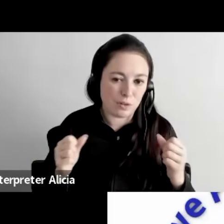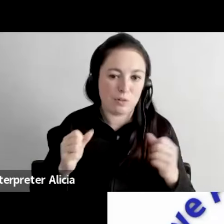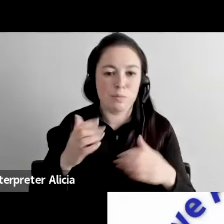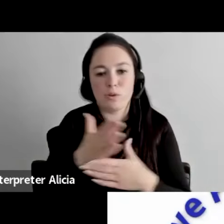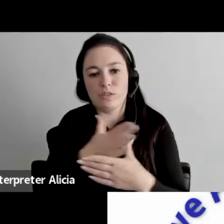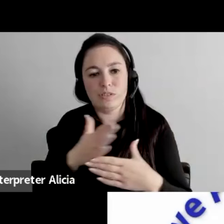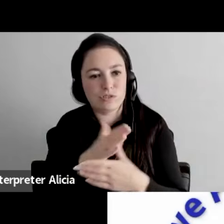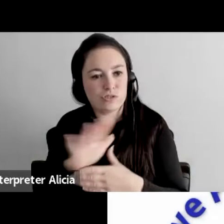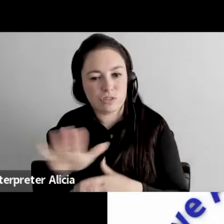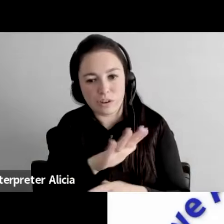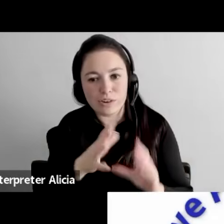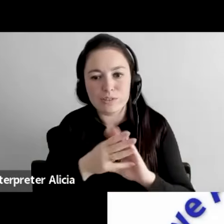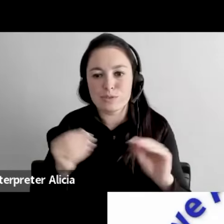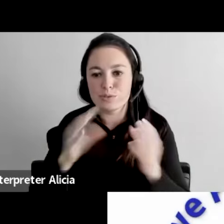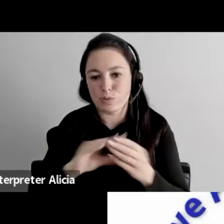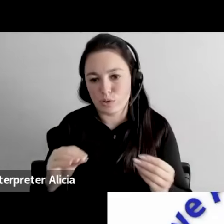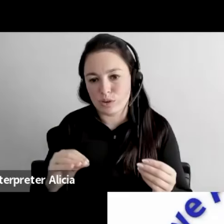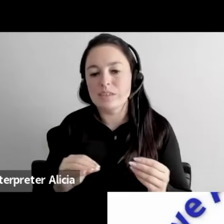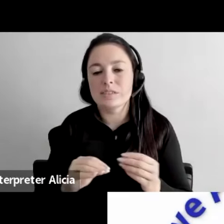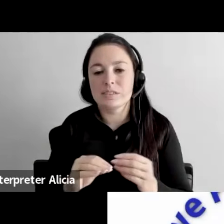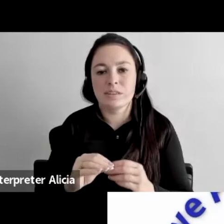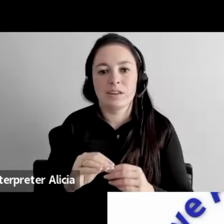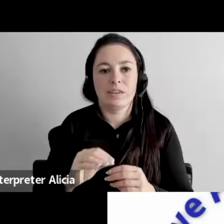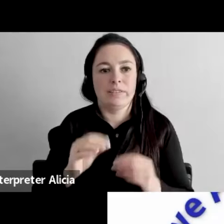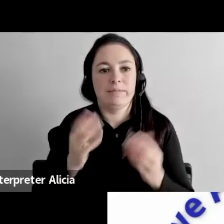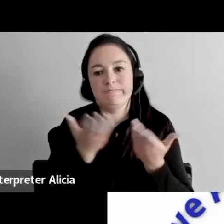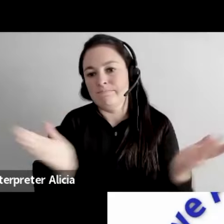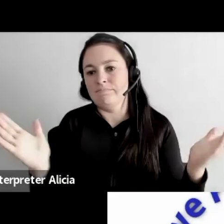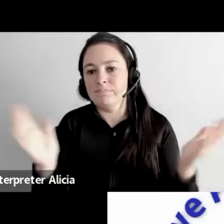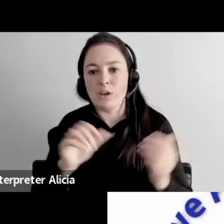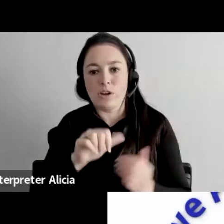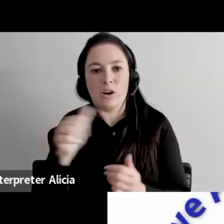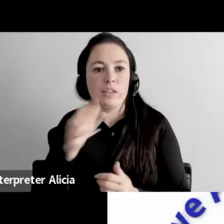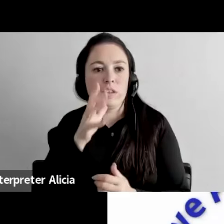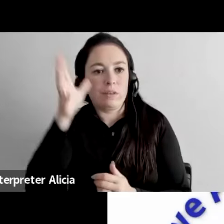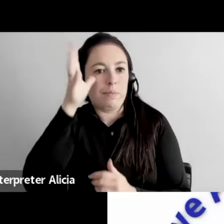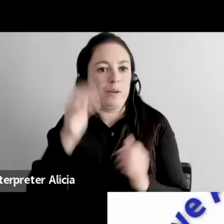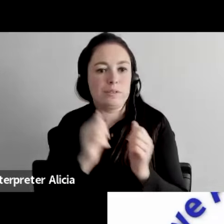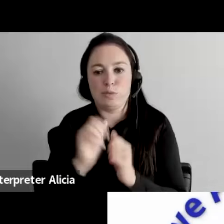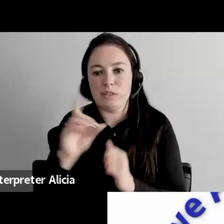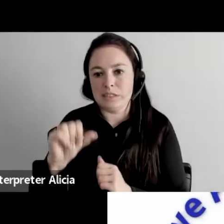stories so that other disabled parents can have